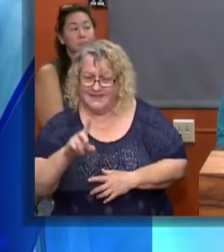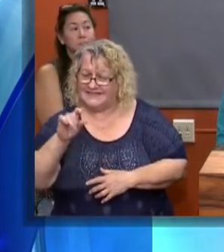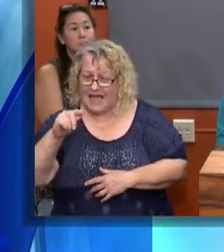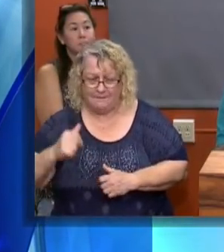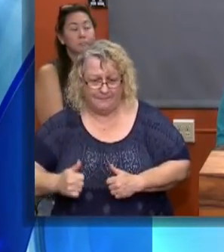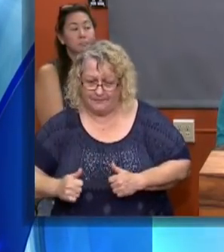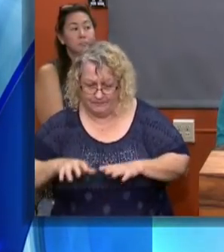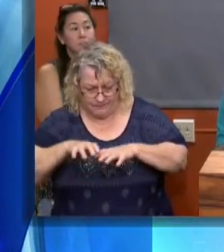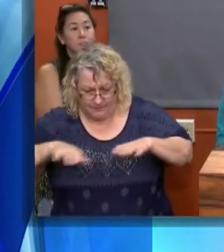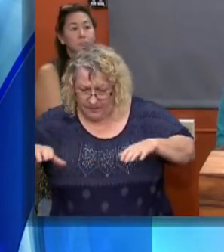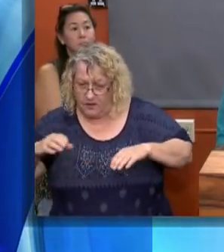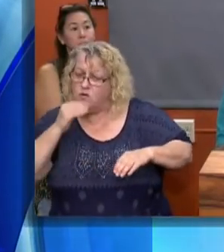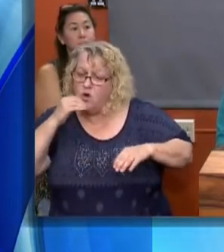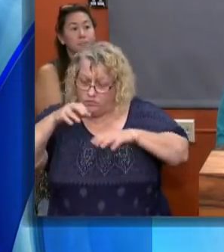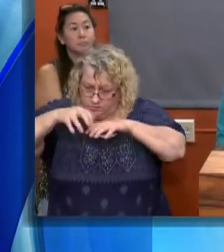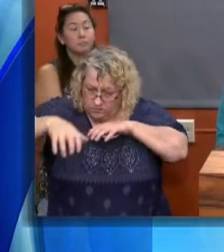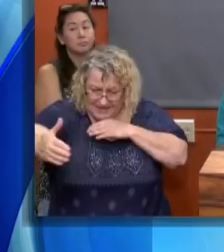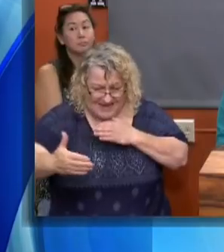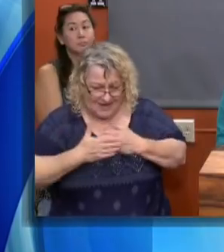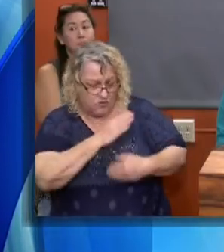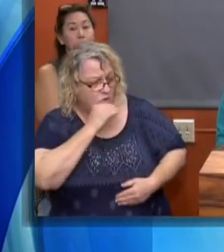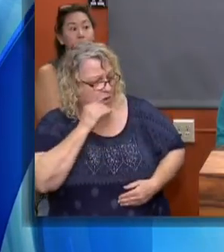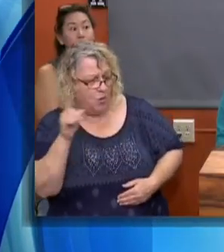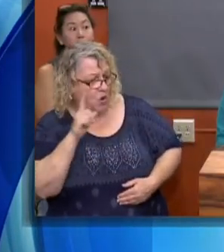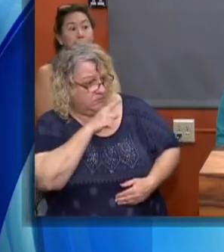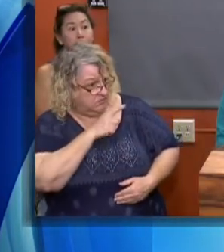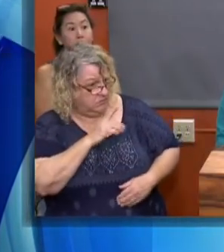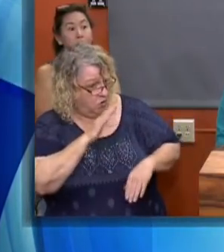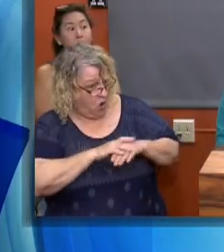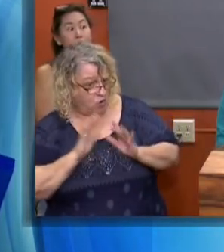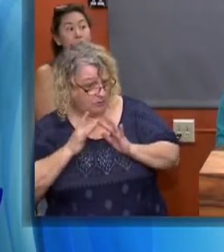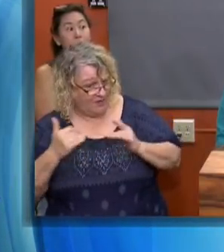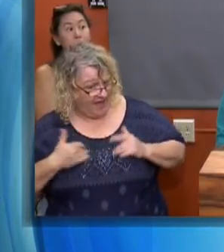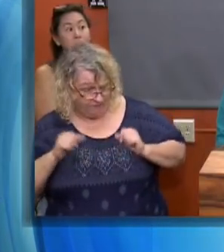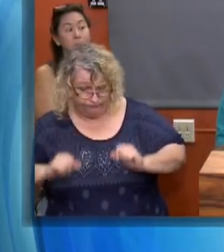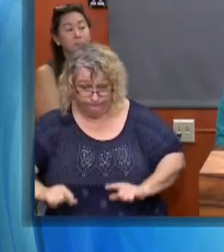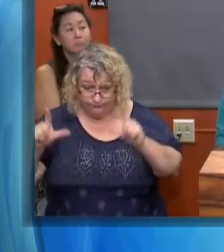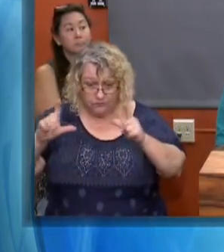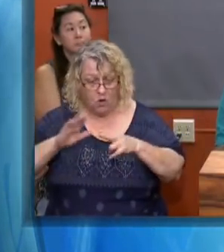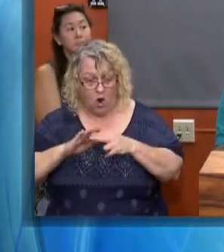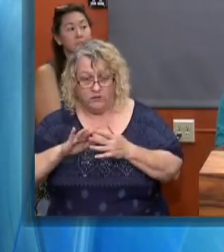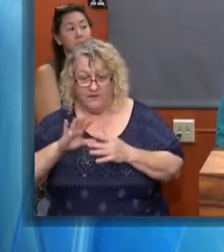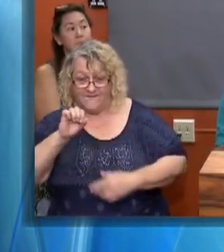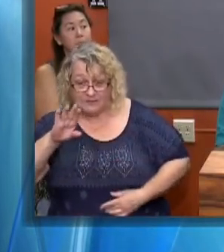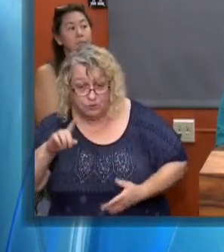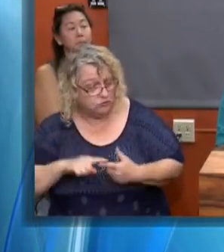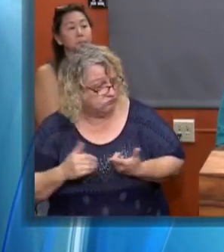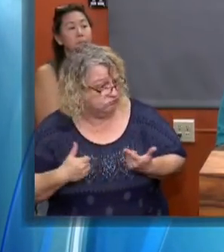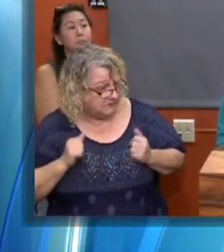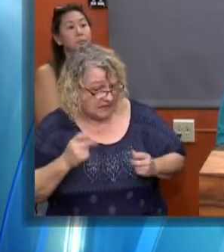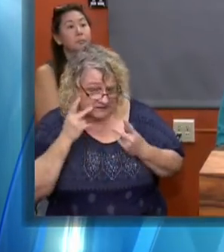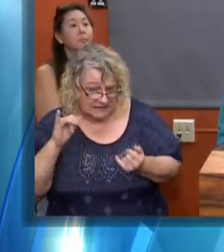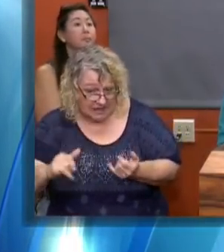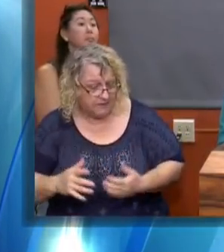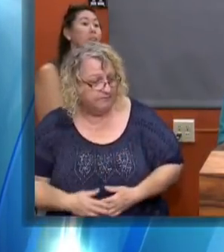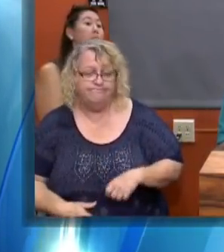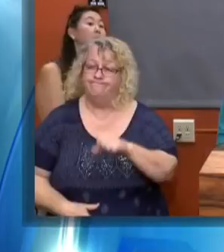THERE SOMEWHERE THEY CAN GO TO SEE A MAP OF WHERE THIS DAM IS LOCATED AN IN APPROXIMATE I AM TO THEIR HOME?